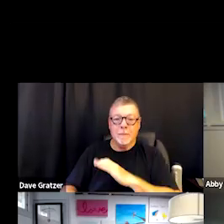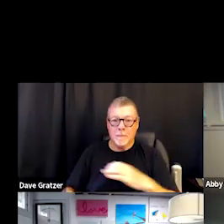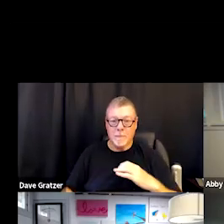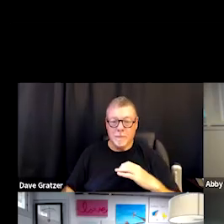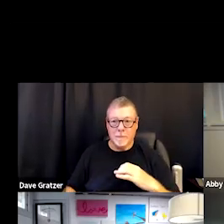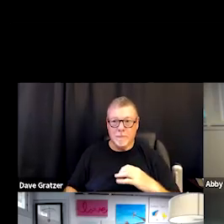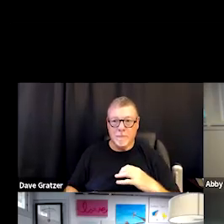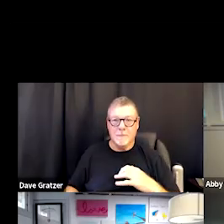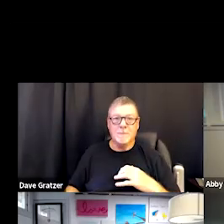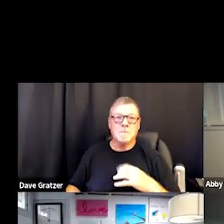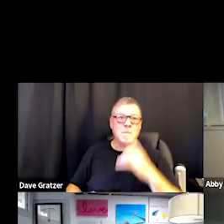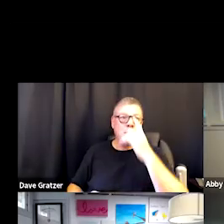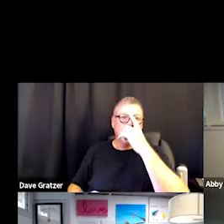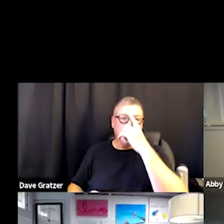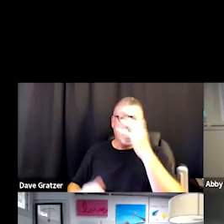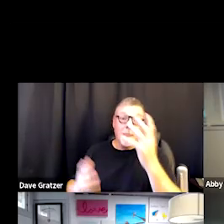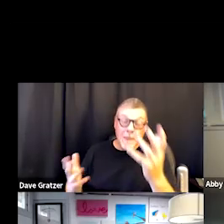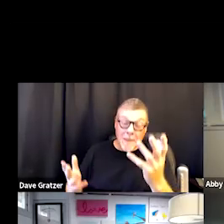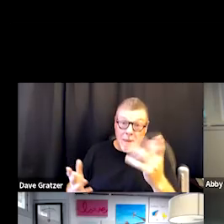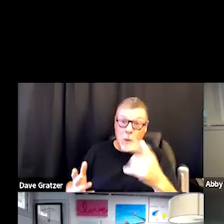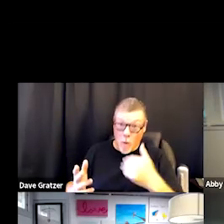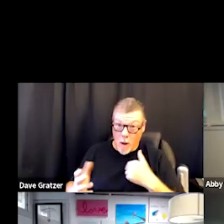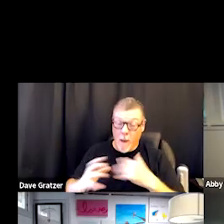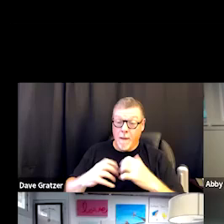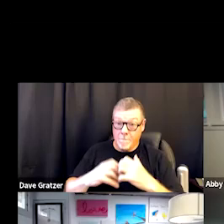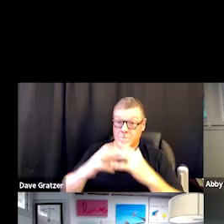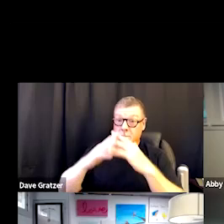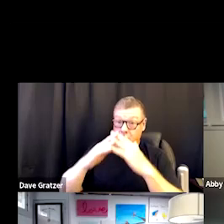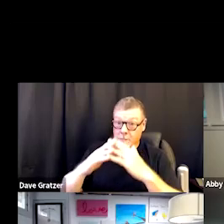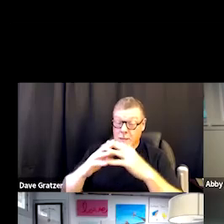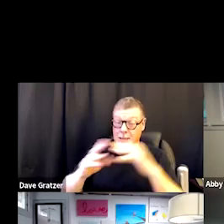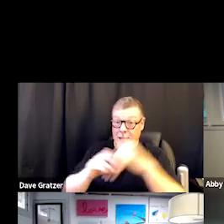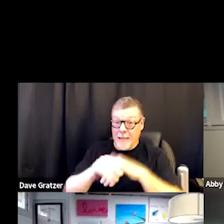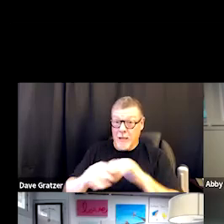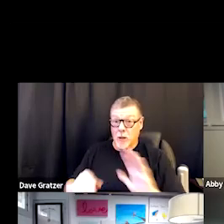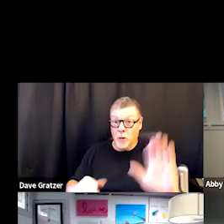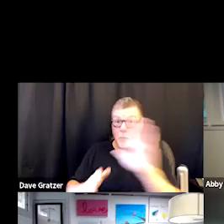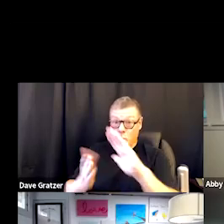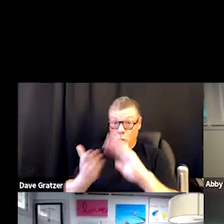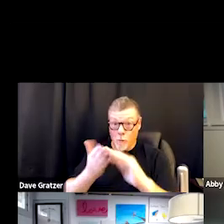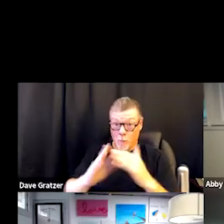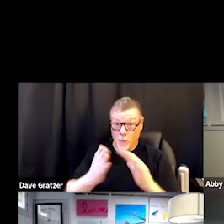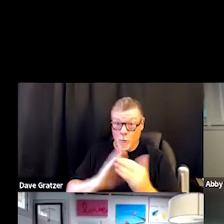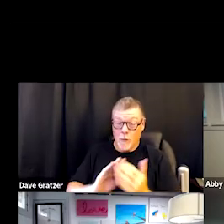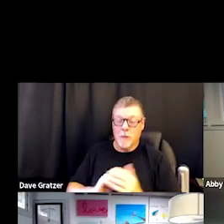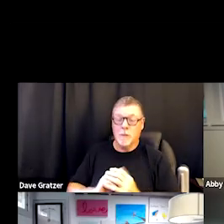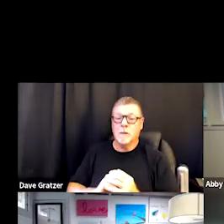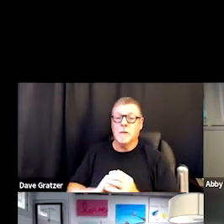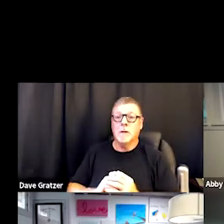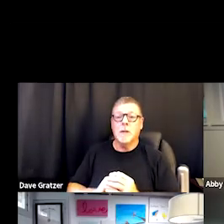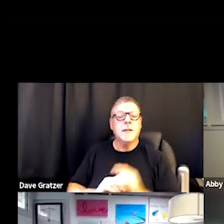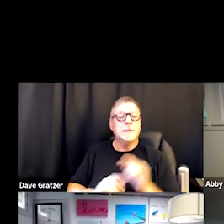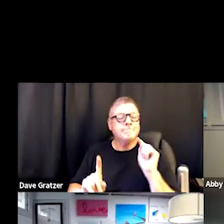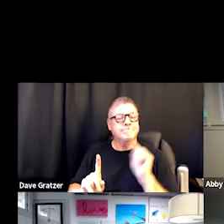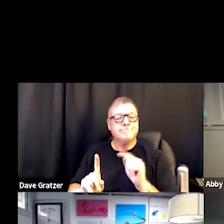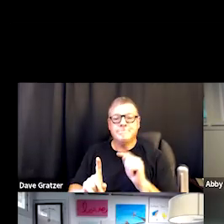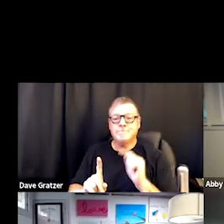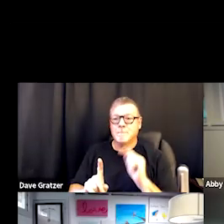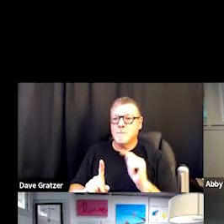And so if you have a steering committee available in your community, this would be a really great time